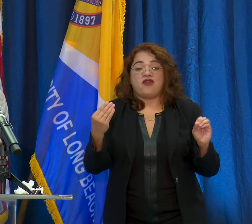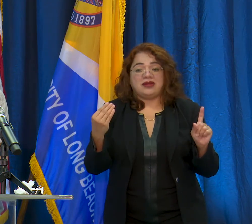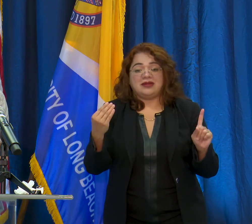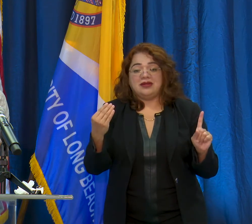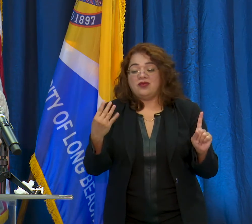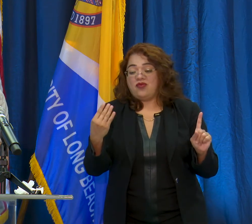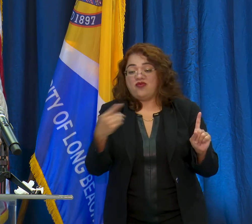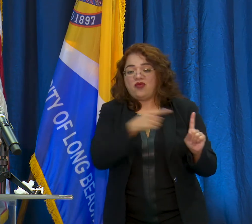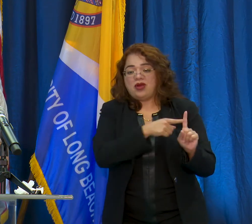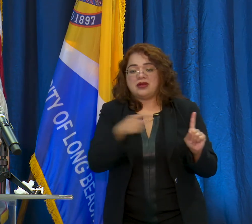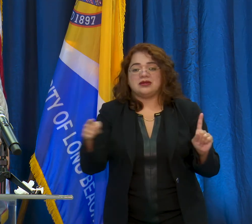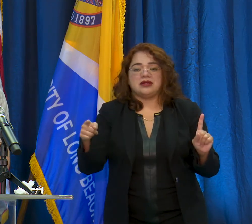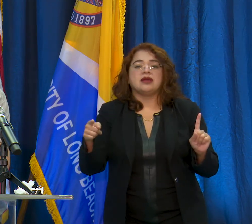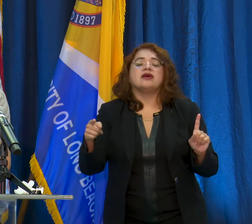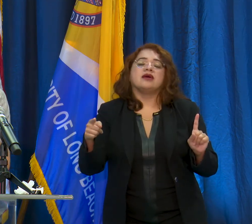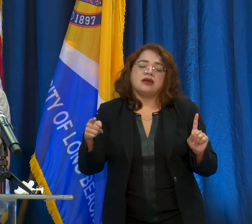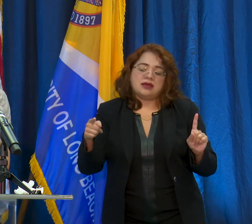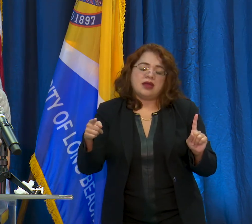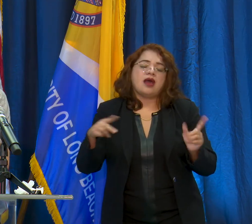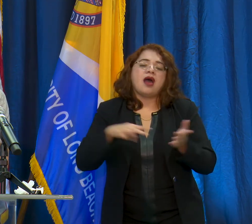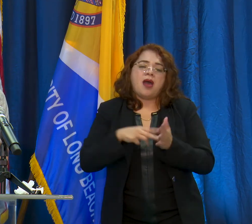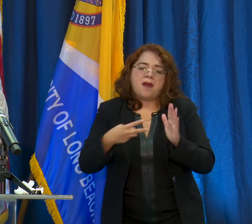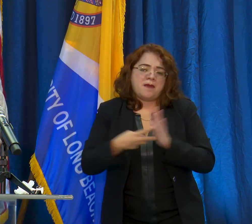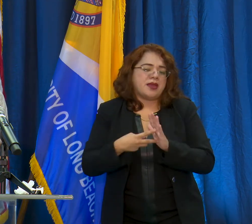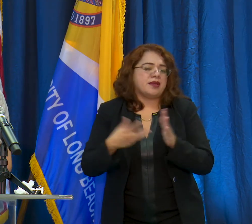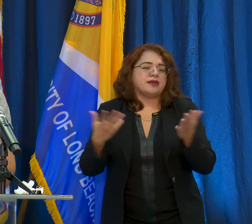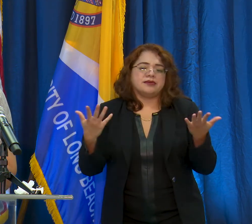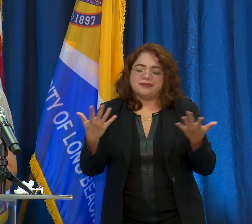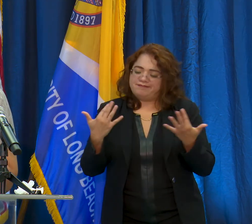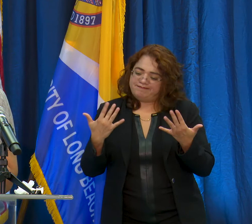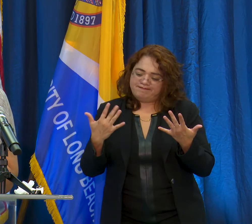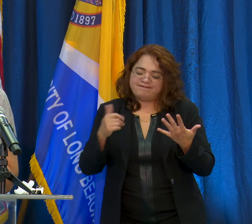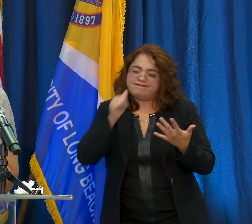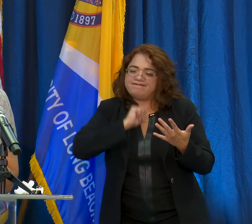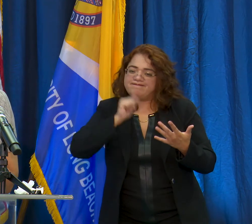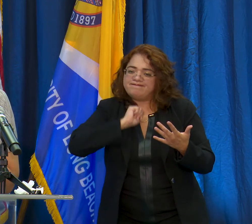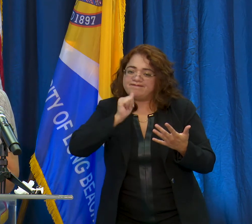have 10 more days unfortunately tacked on now. That's also